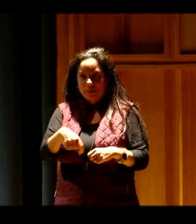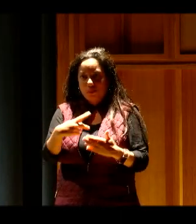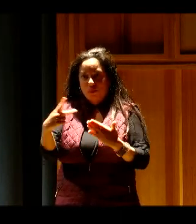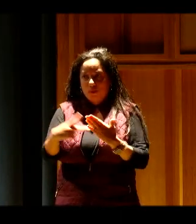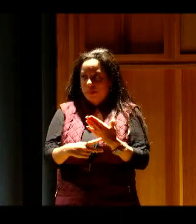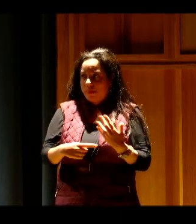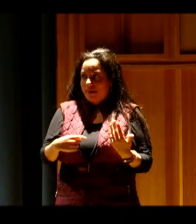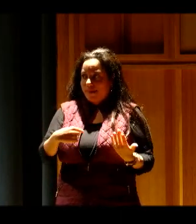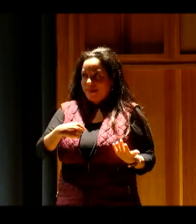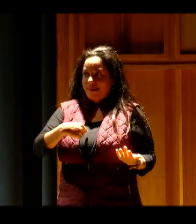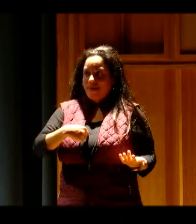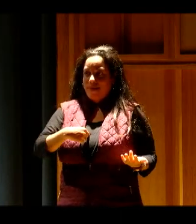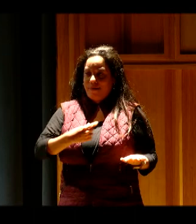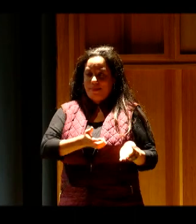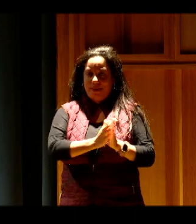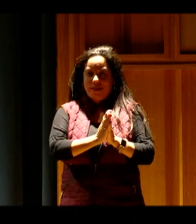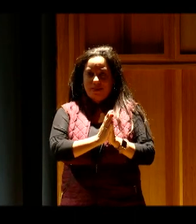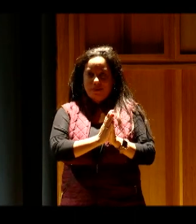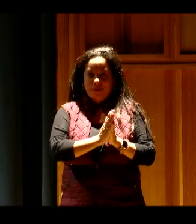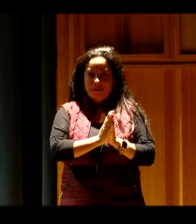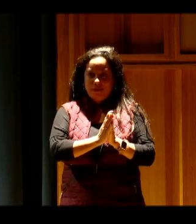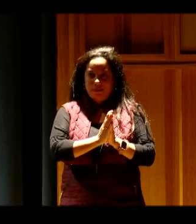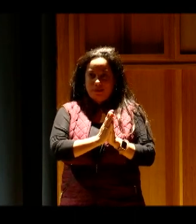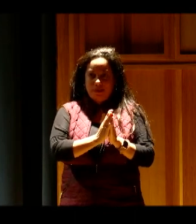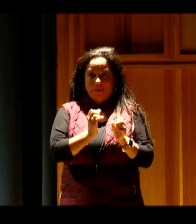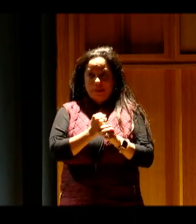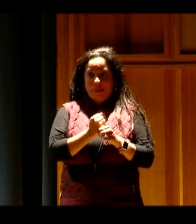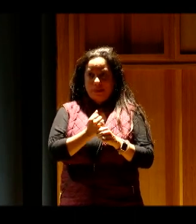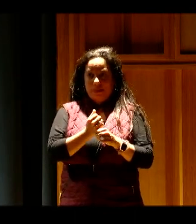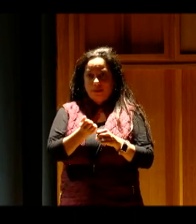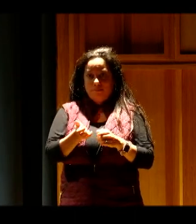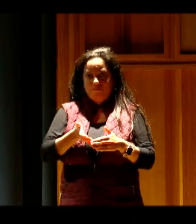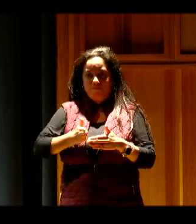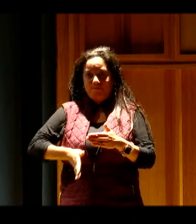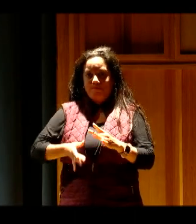I have been asked to make some concluding remarks and to